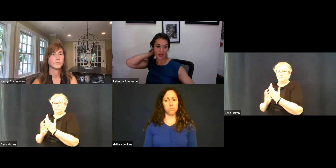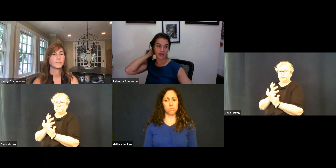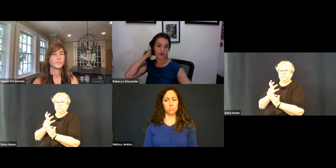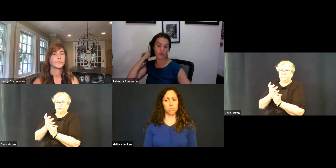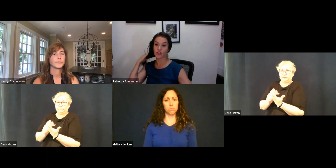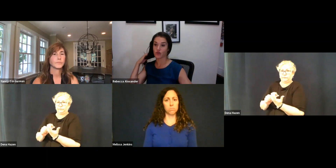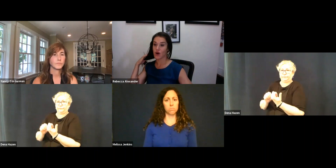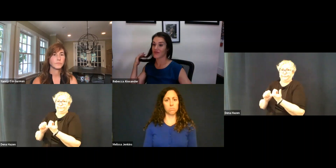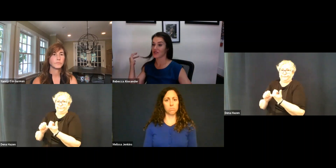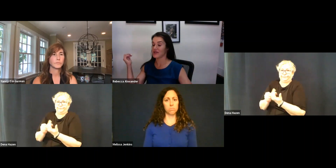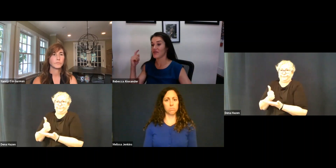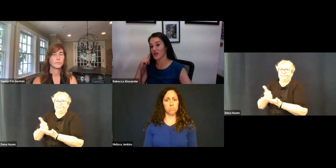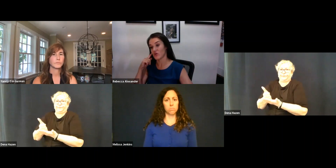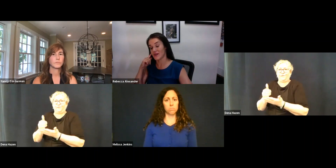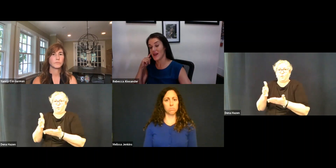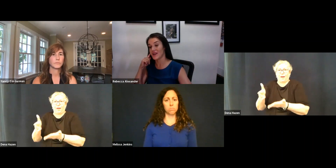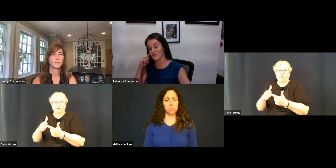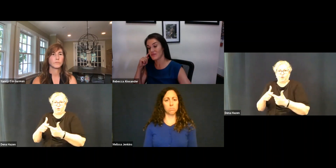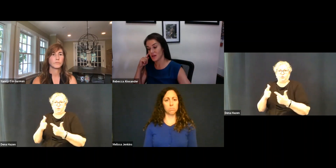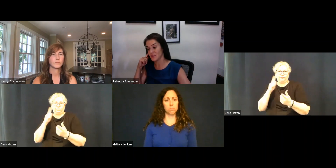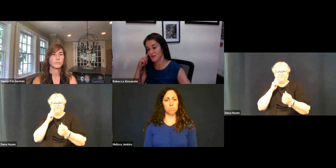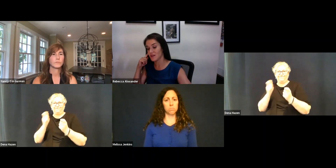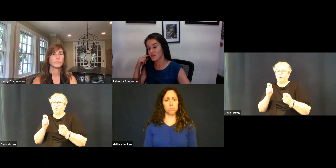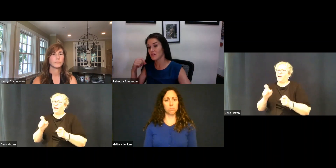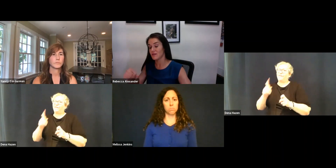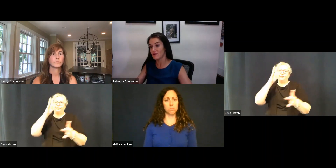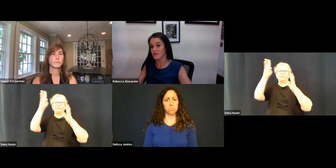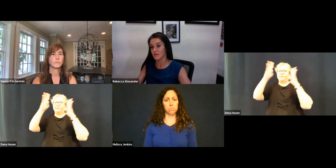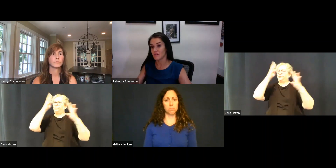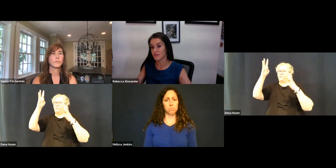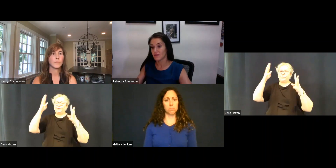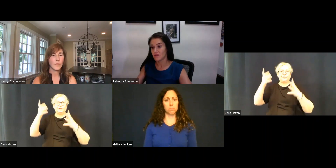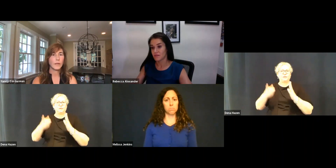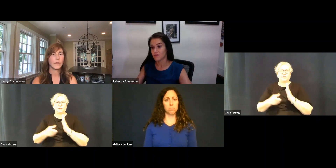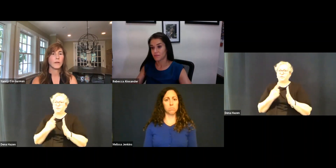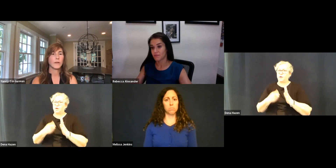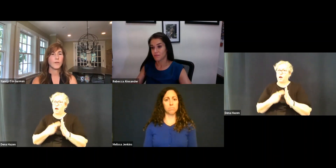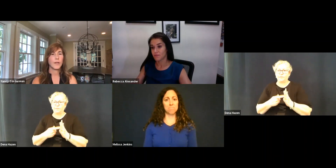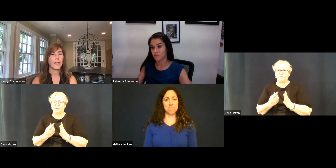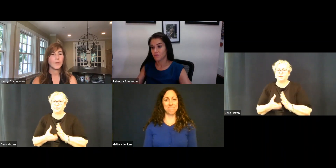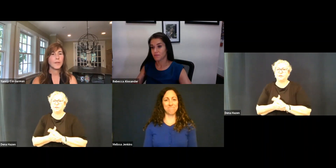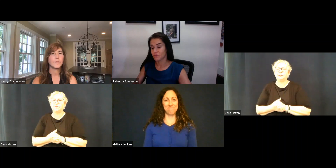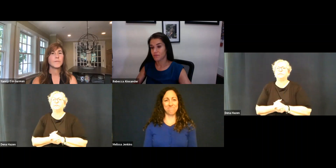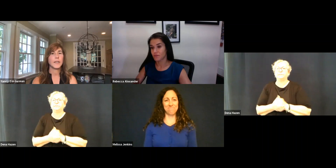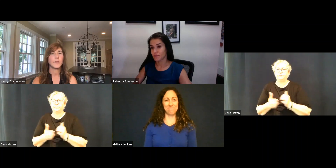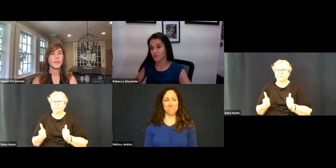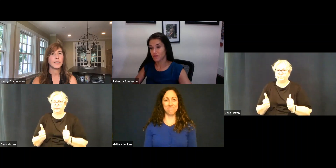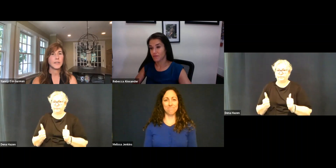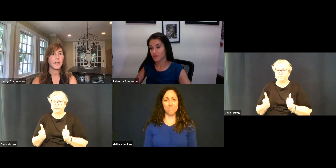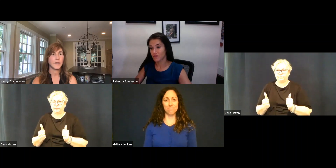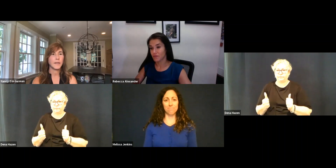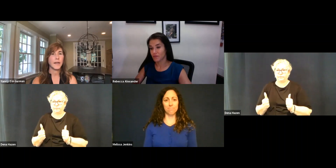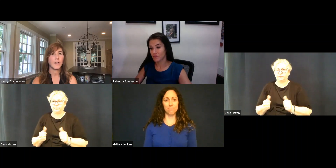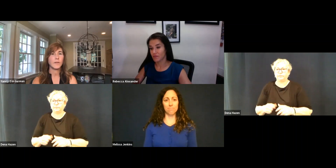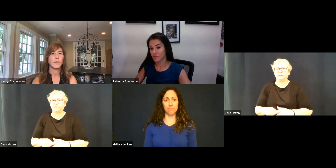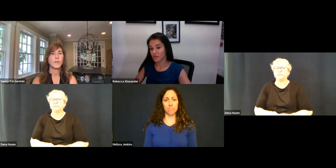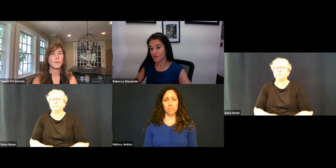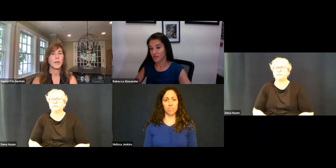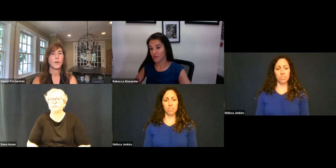And we do have to be very creative, I think. OK, I'm going to invite Krista on now, who has been going